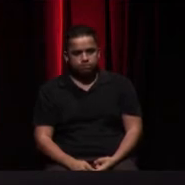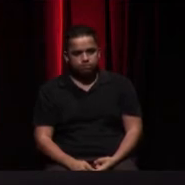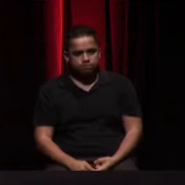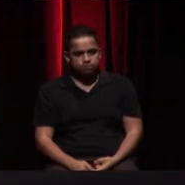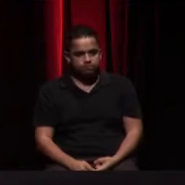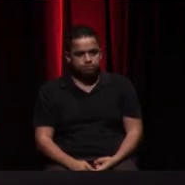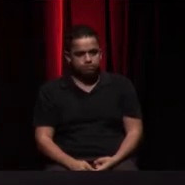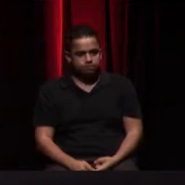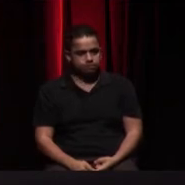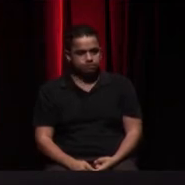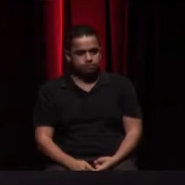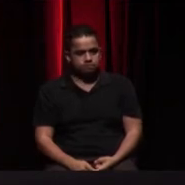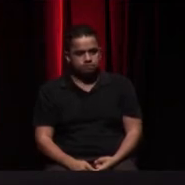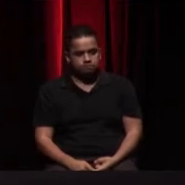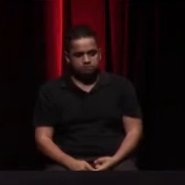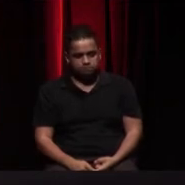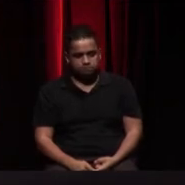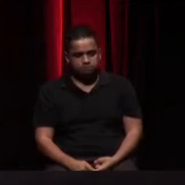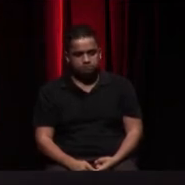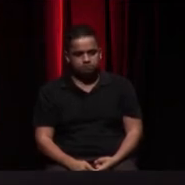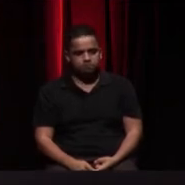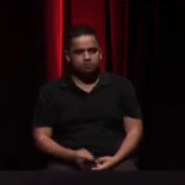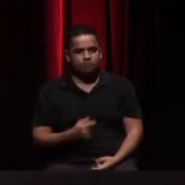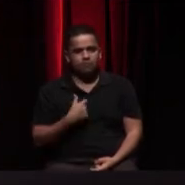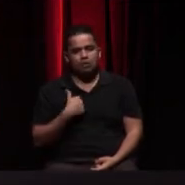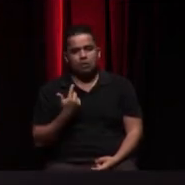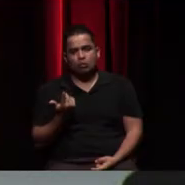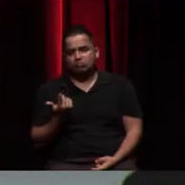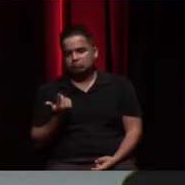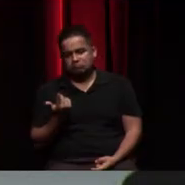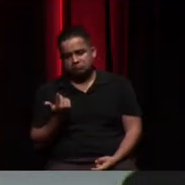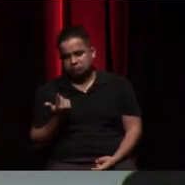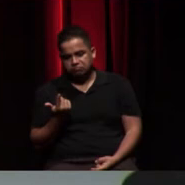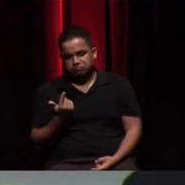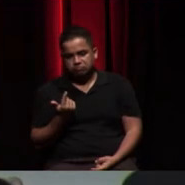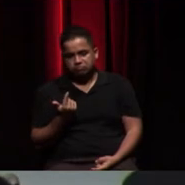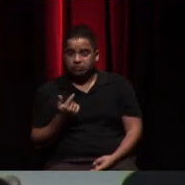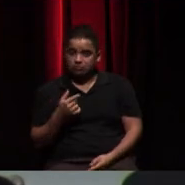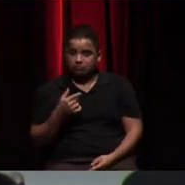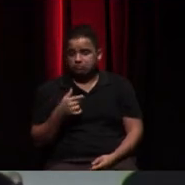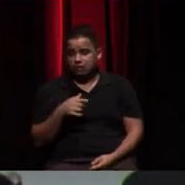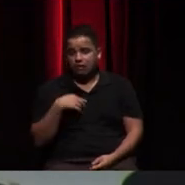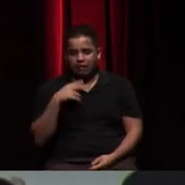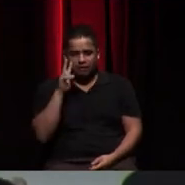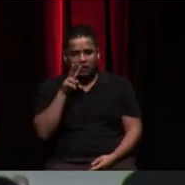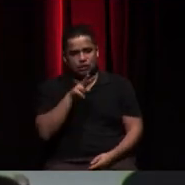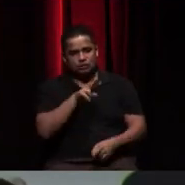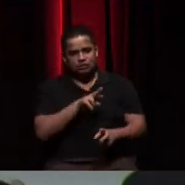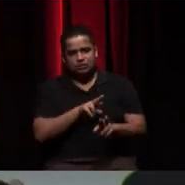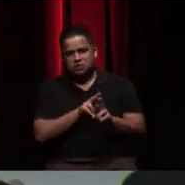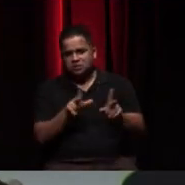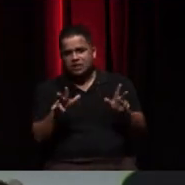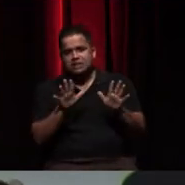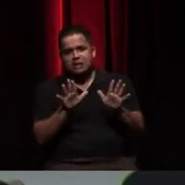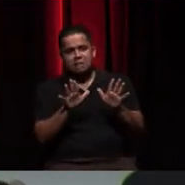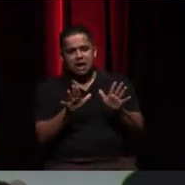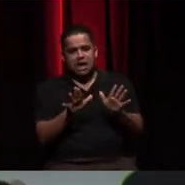I don’t see, that is, I see a certain difference but not a big one